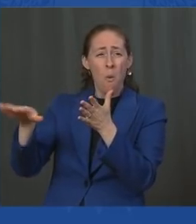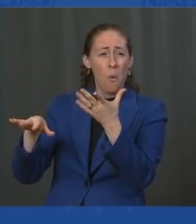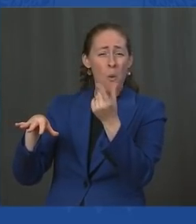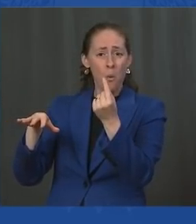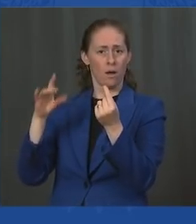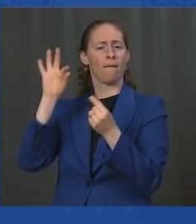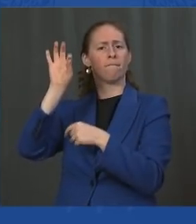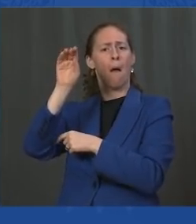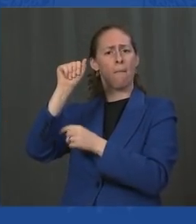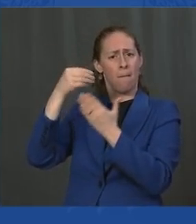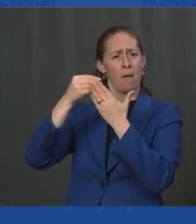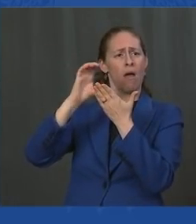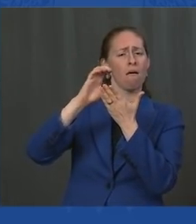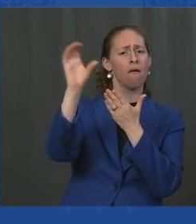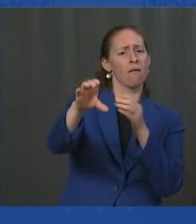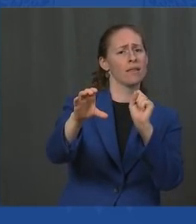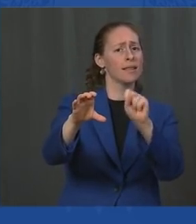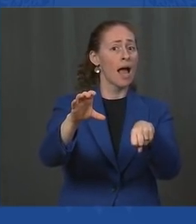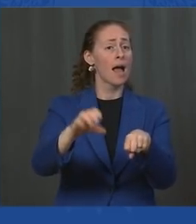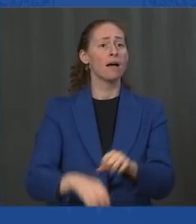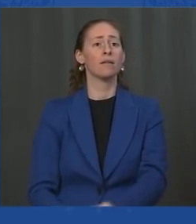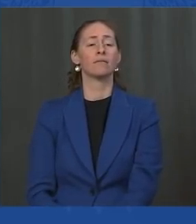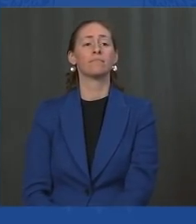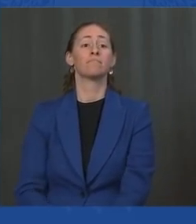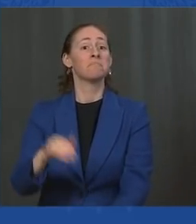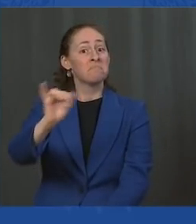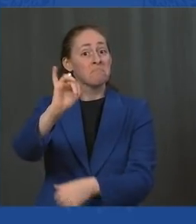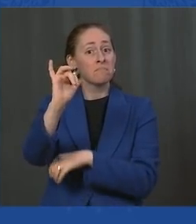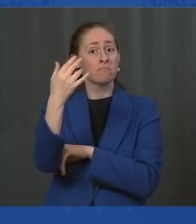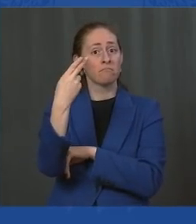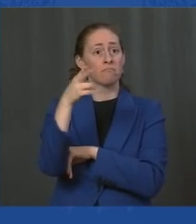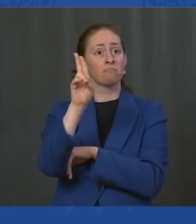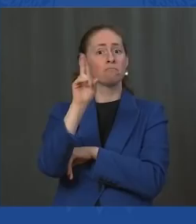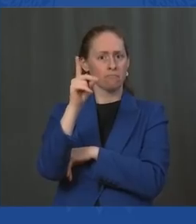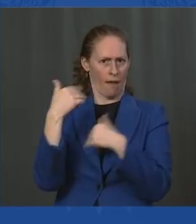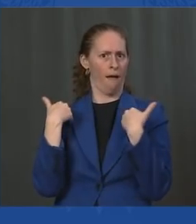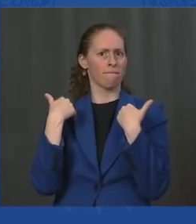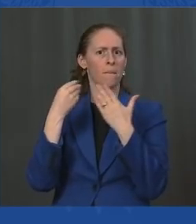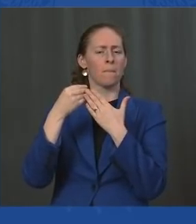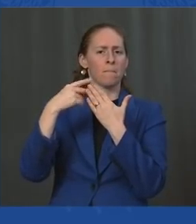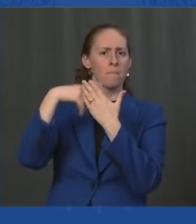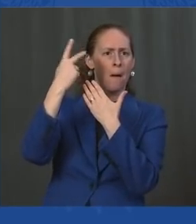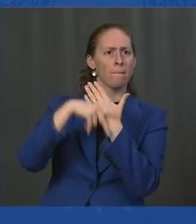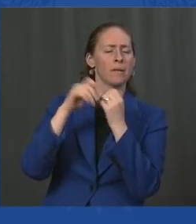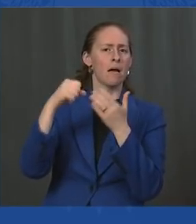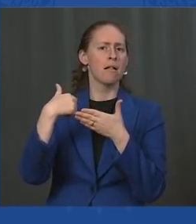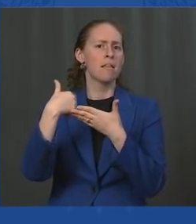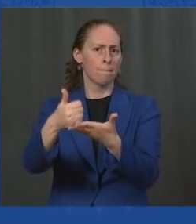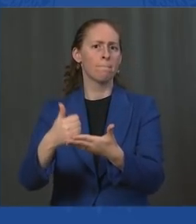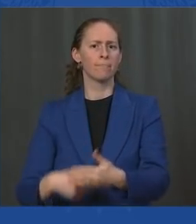is also offering assistance to families in impacted areas. But, right now, we're hearing reports